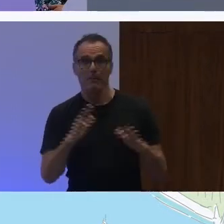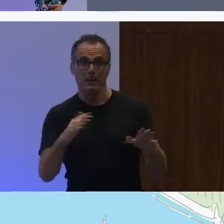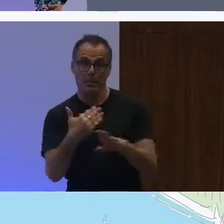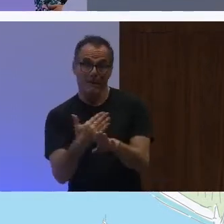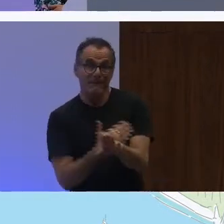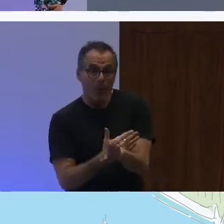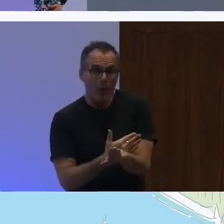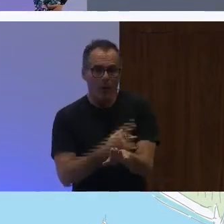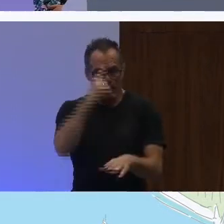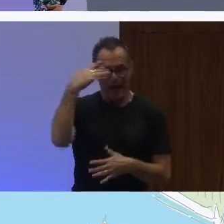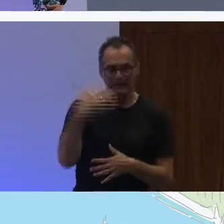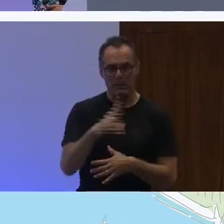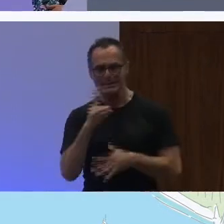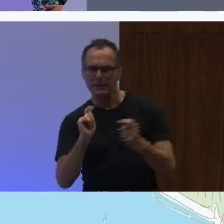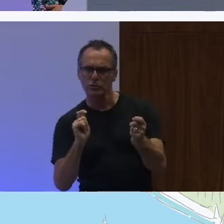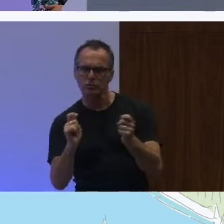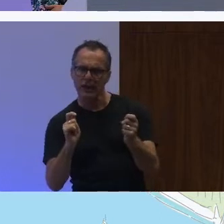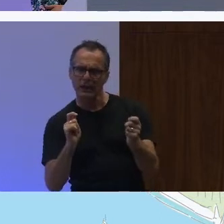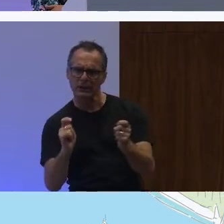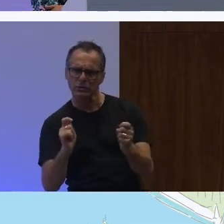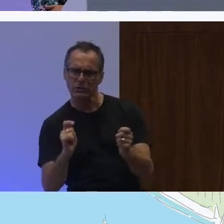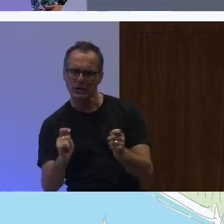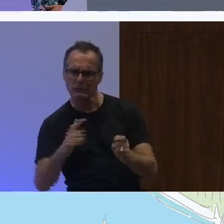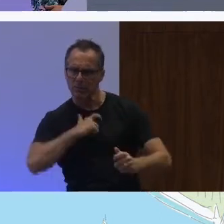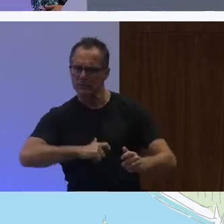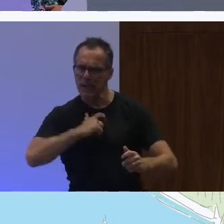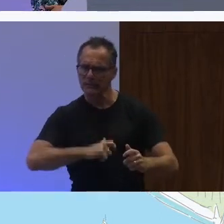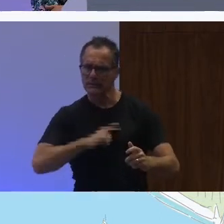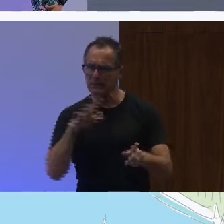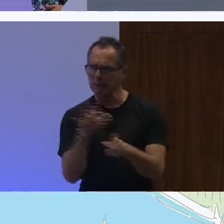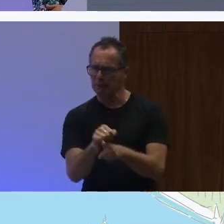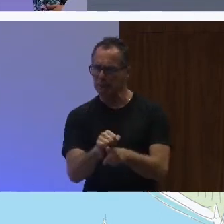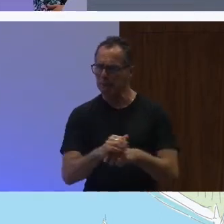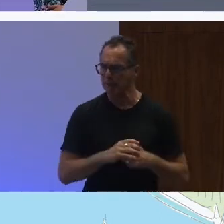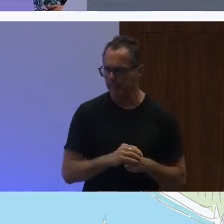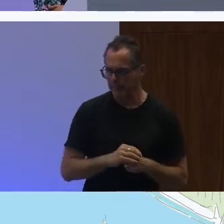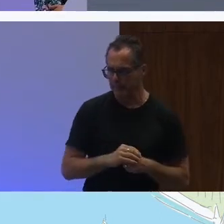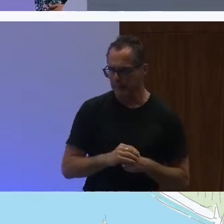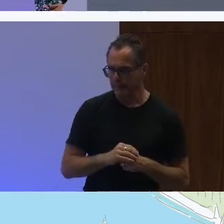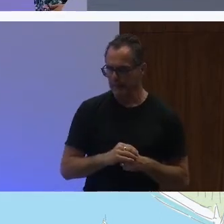And so my husband and I have sort of learned that that's the warning sign that the migraines and, and you can be